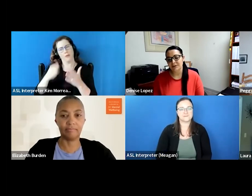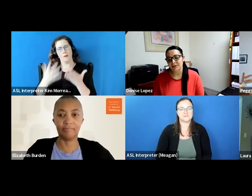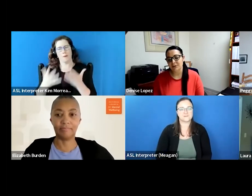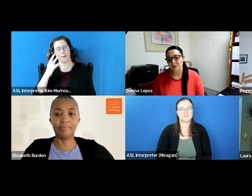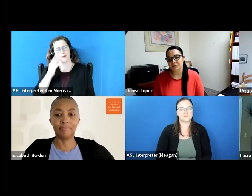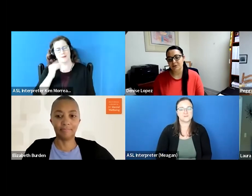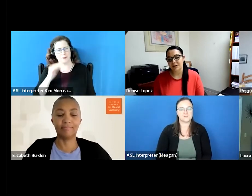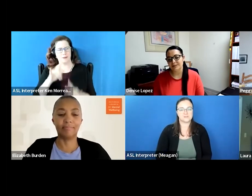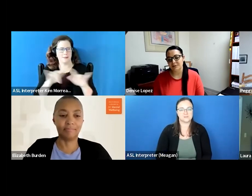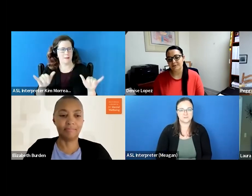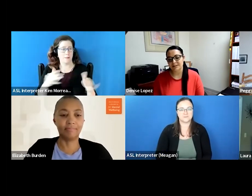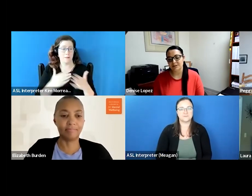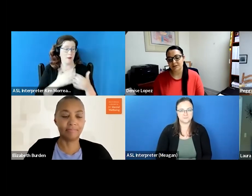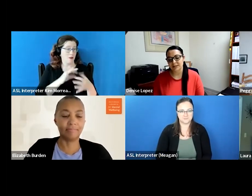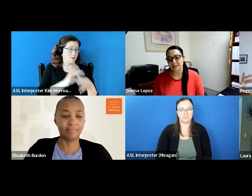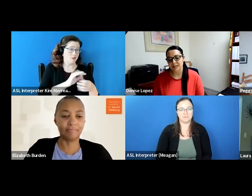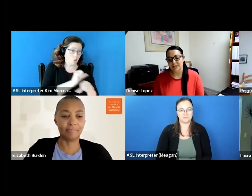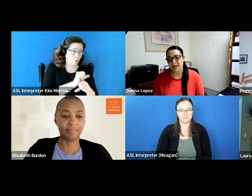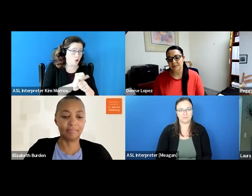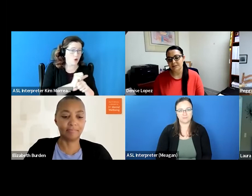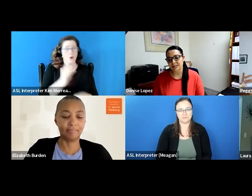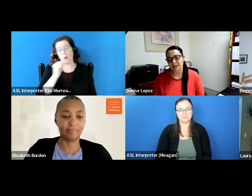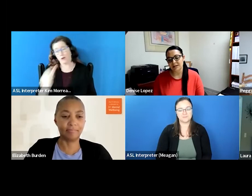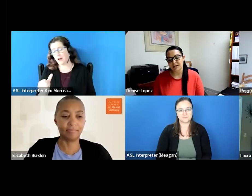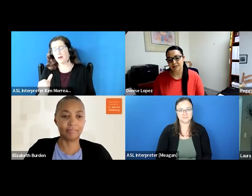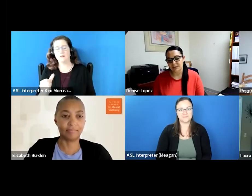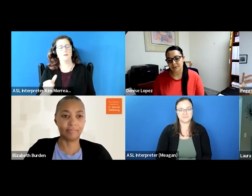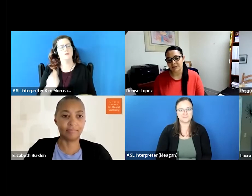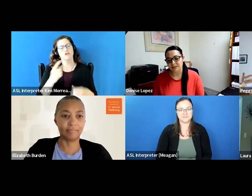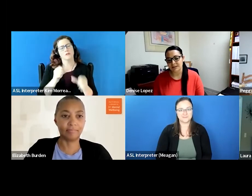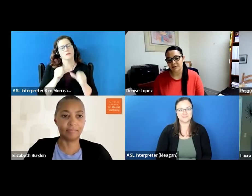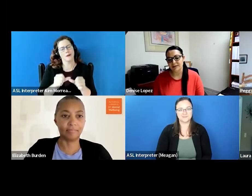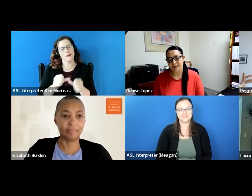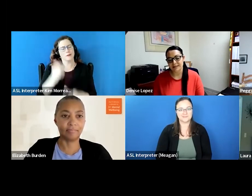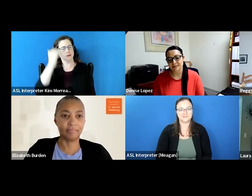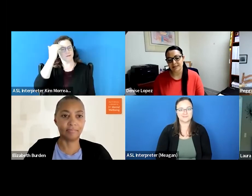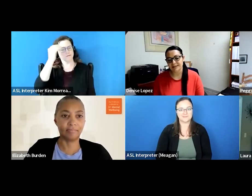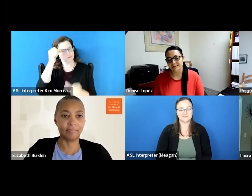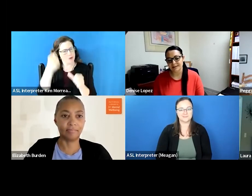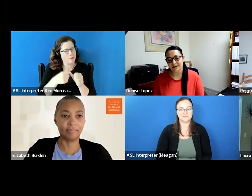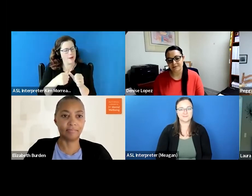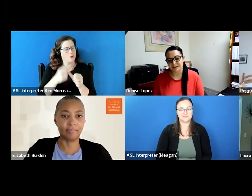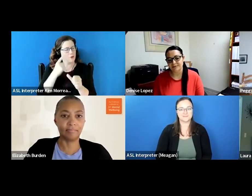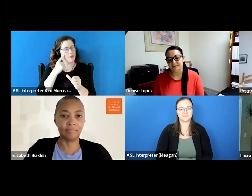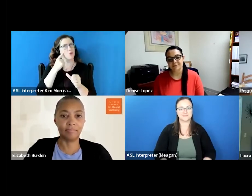whether it's work wise or professionally, just a constant reminder of, Hey, take care of yourself,